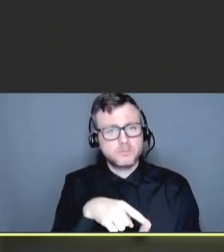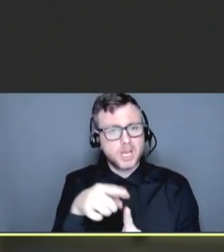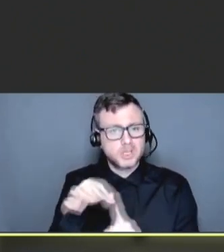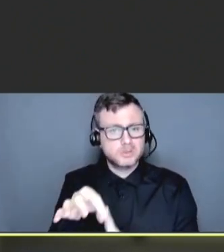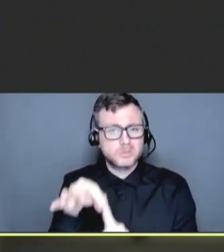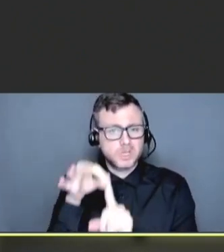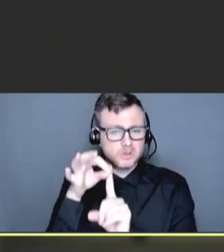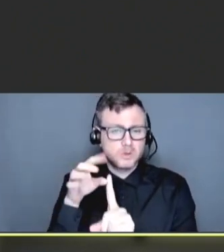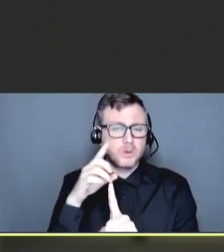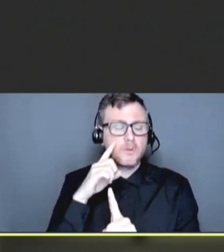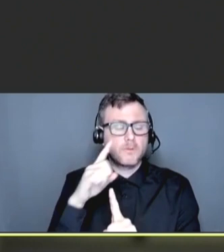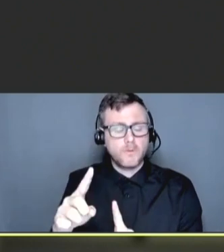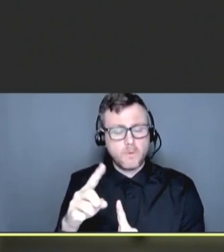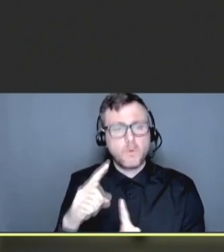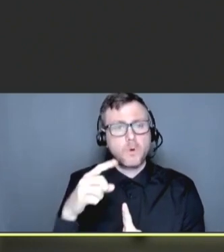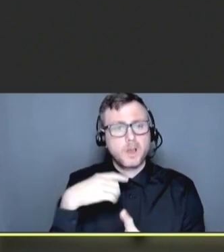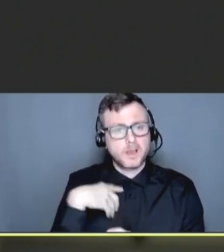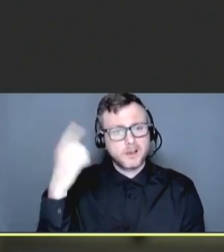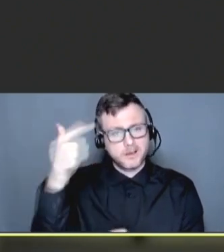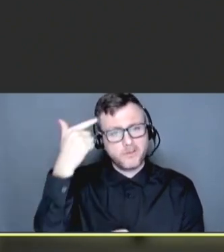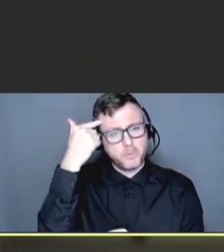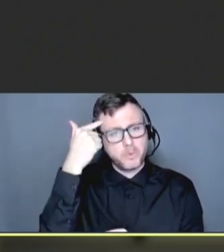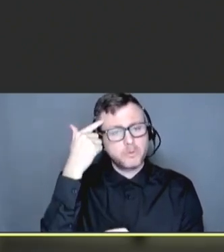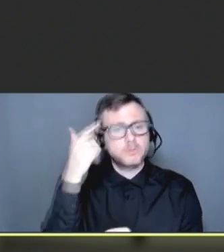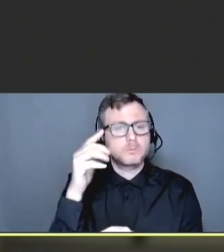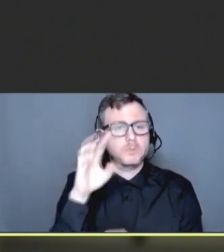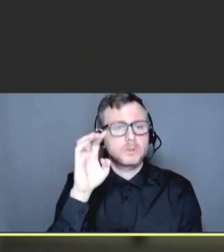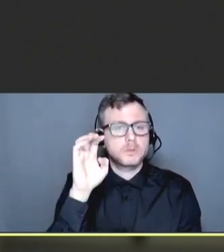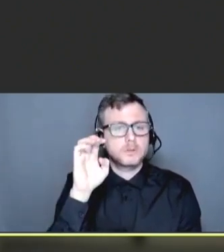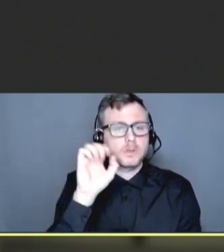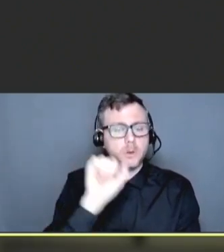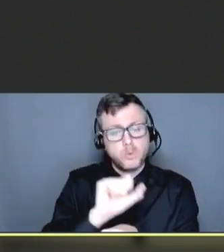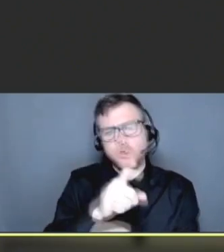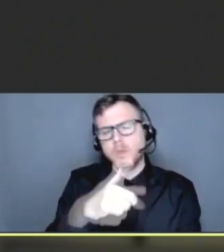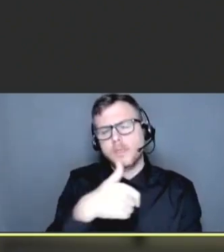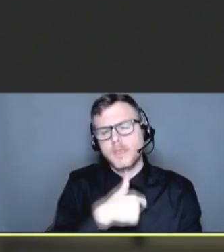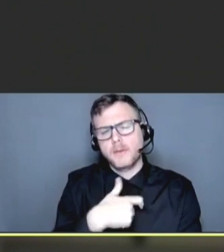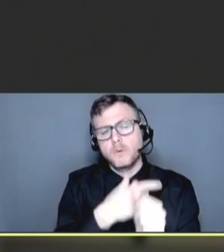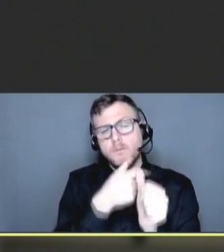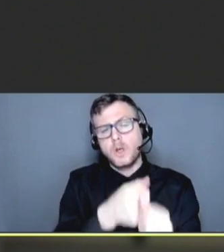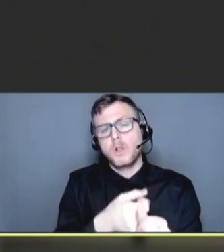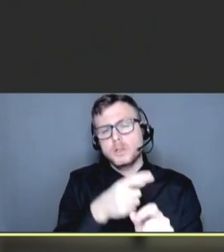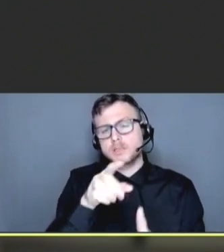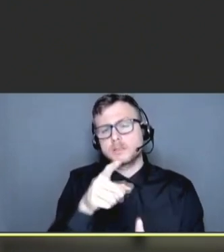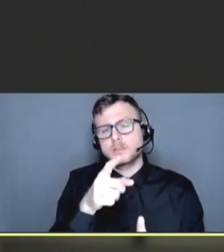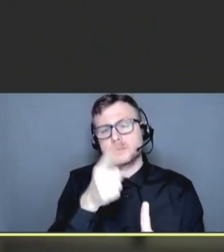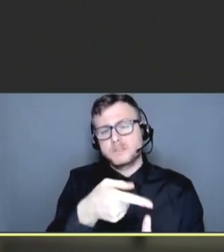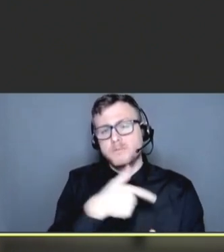conflict of interest laws and regulations, and are all -- as are all members who work for the federal